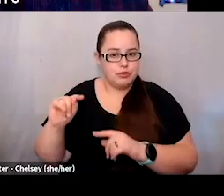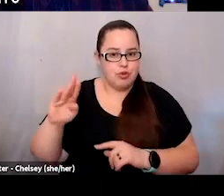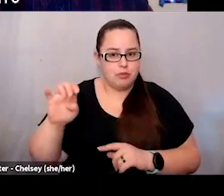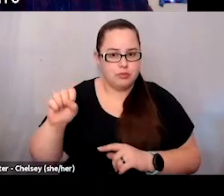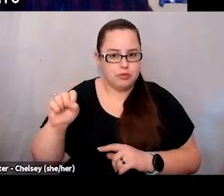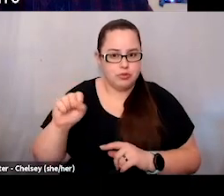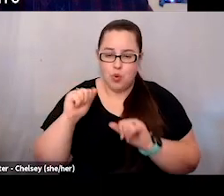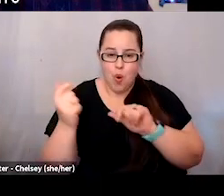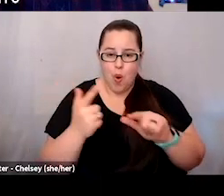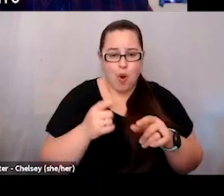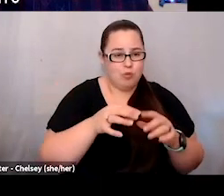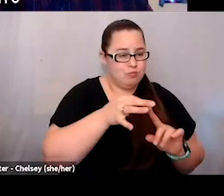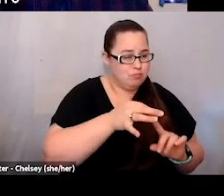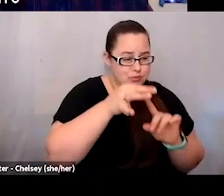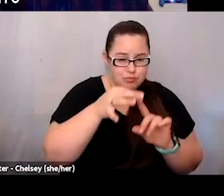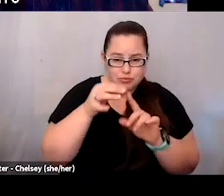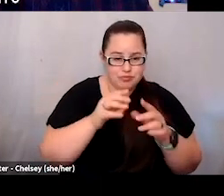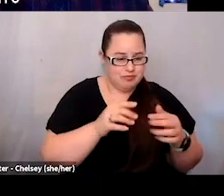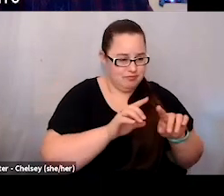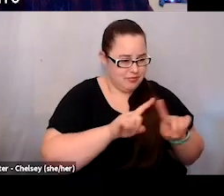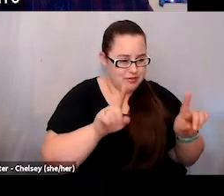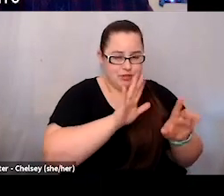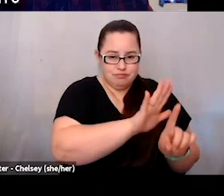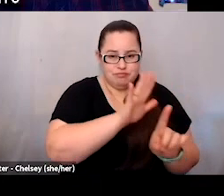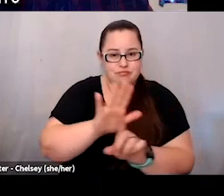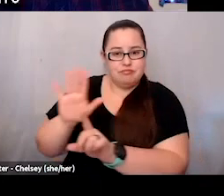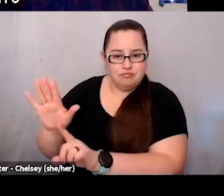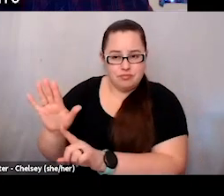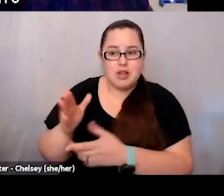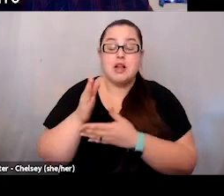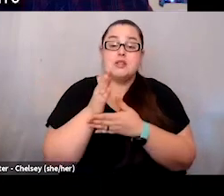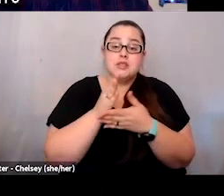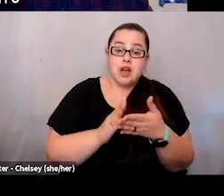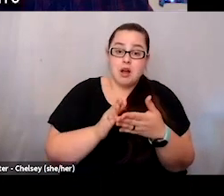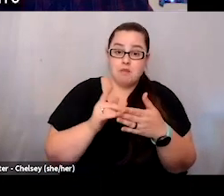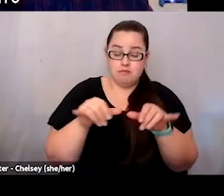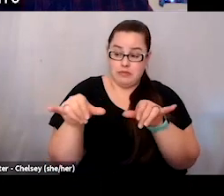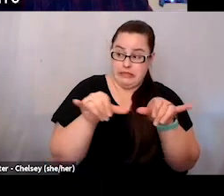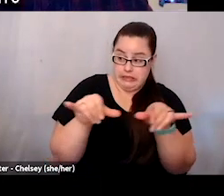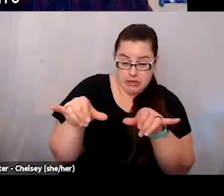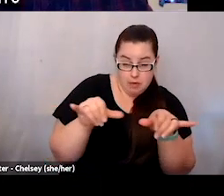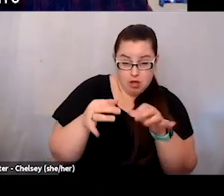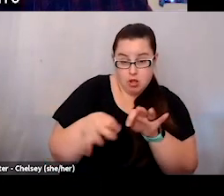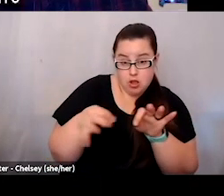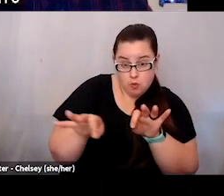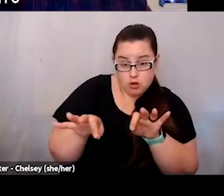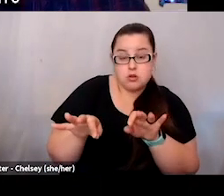their own way. Some tribes spoke a very similar language, but in some cases, a tribe